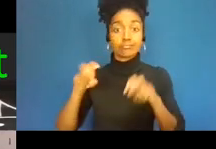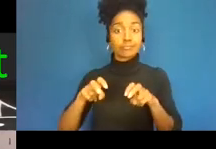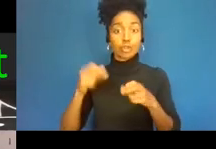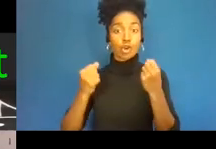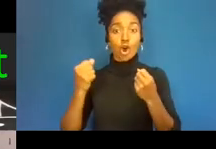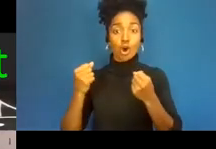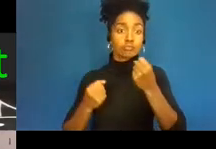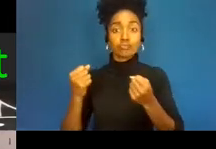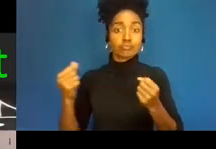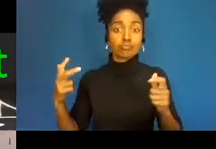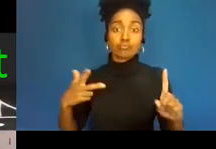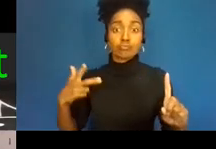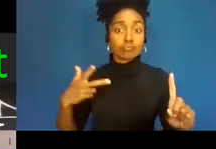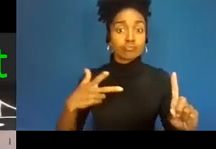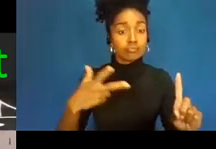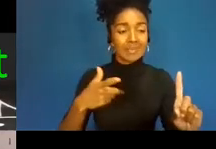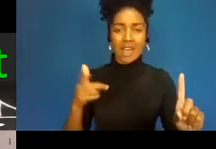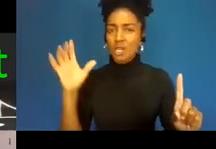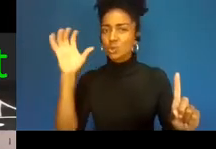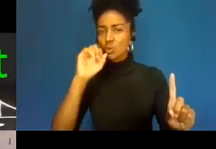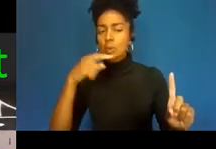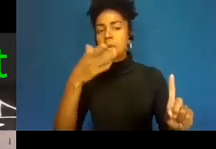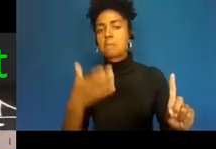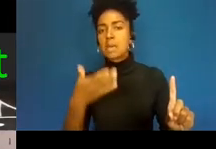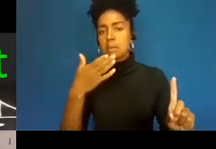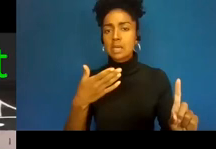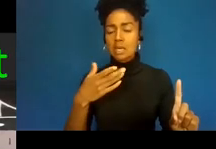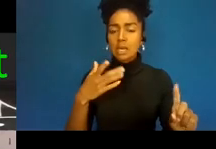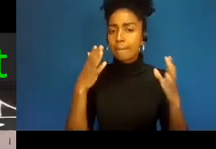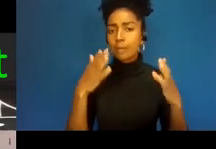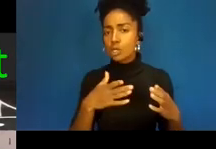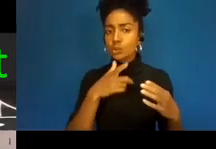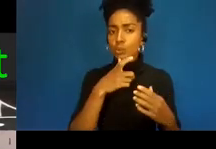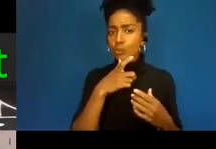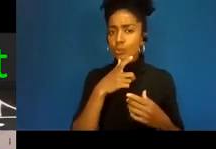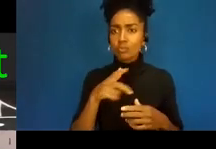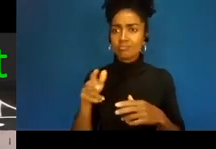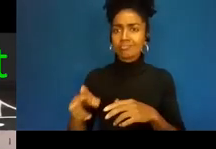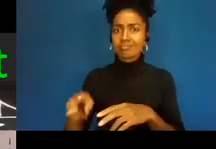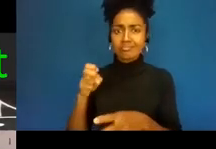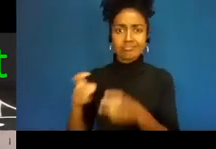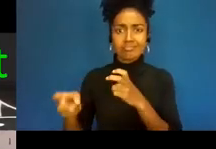They assumed that he might be the person who had been burglarizing that neighborhood,